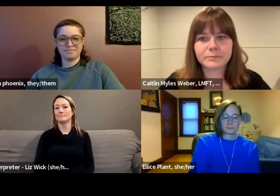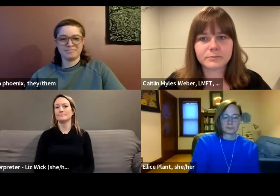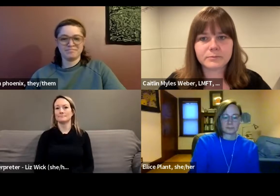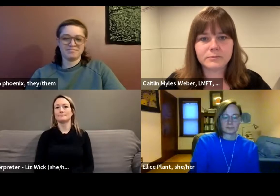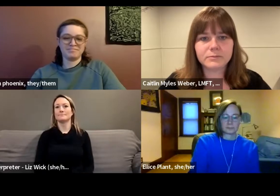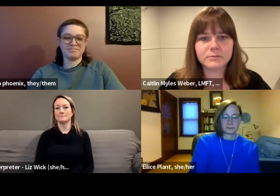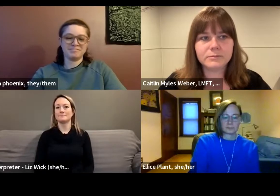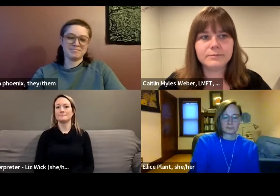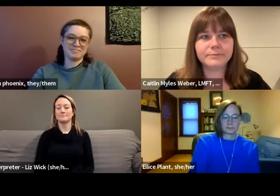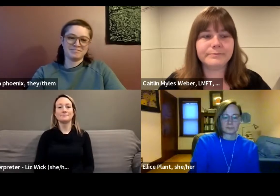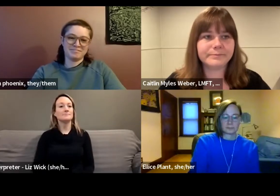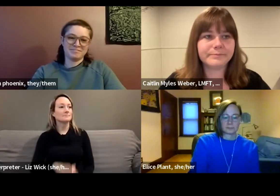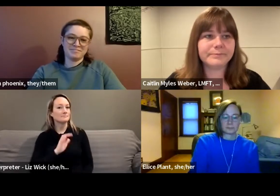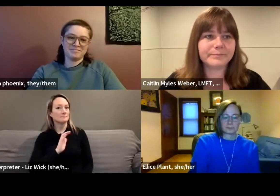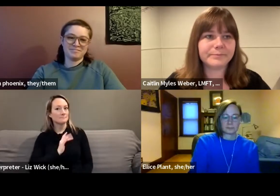Cool, thank you. Mm-hmm.